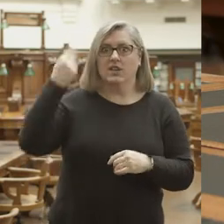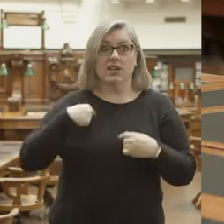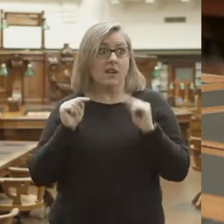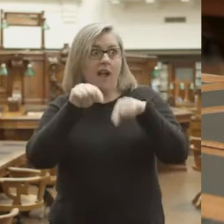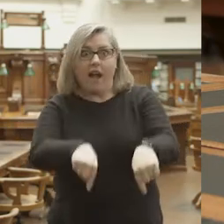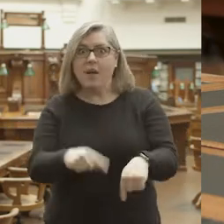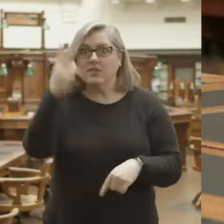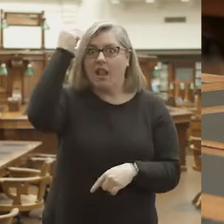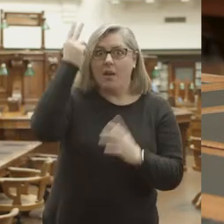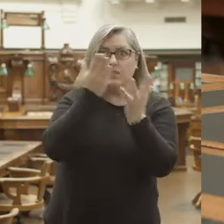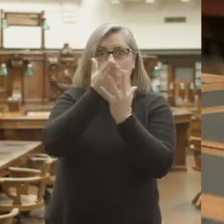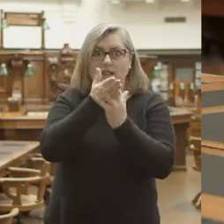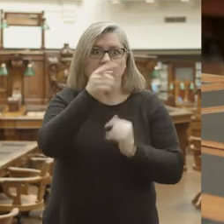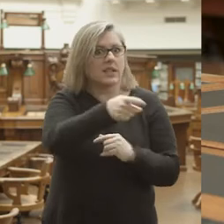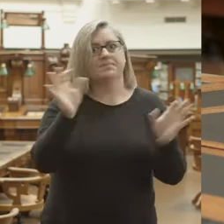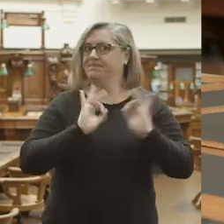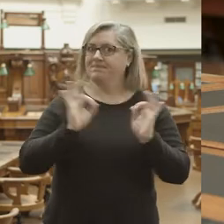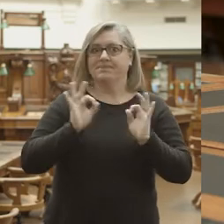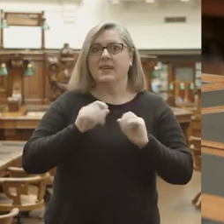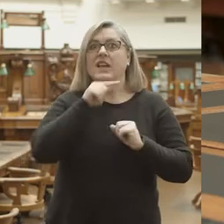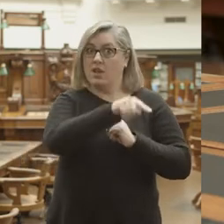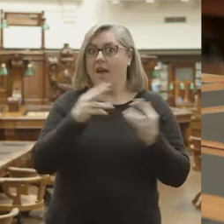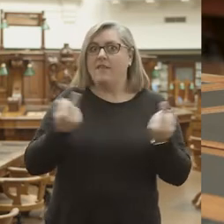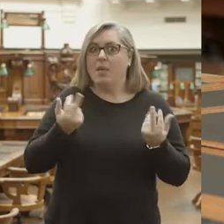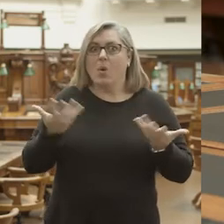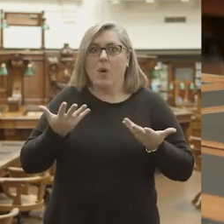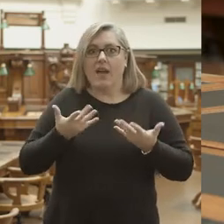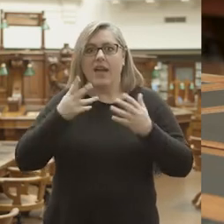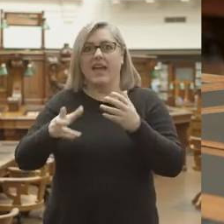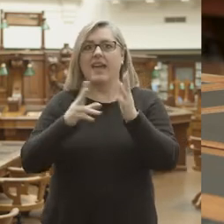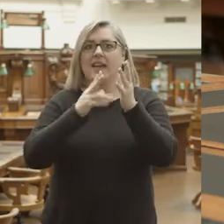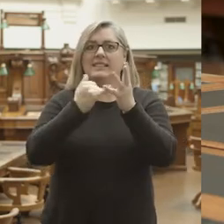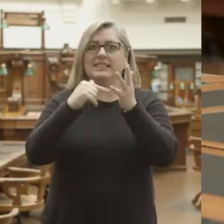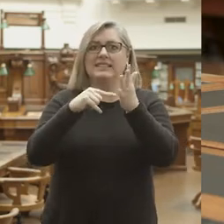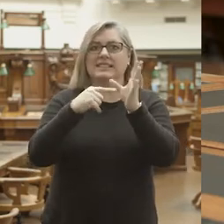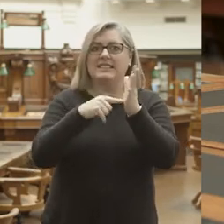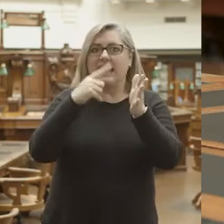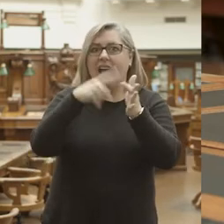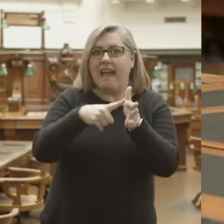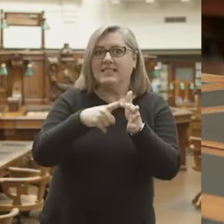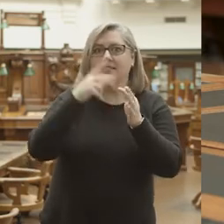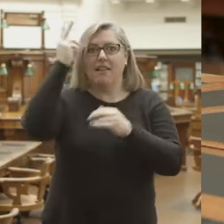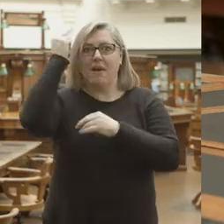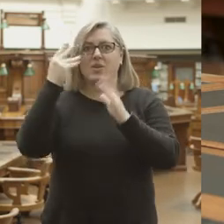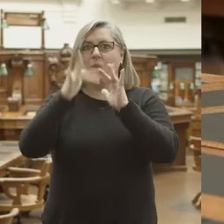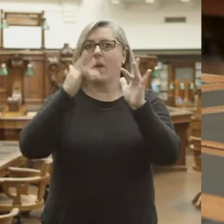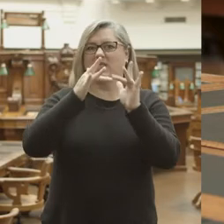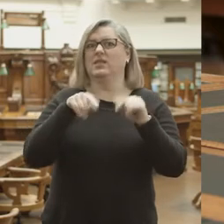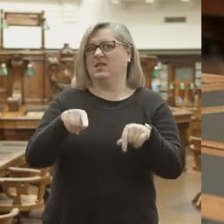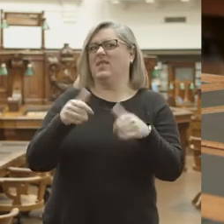library to access them they're all available on the state library website, well all the good ones anyway. So, today we're